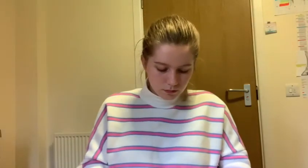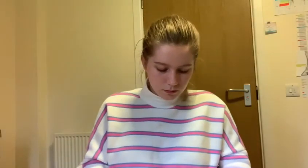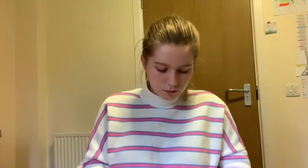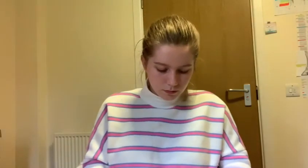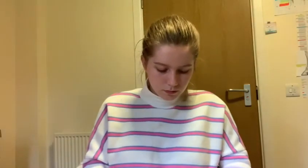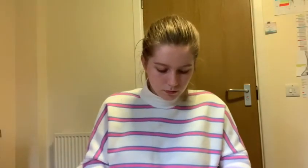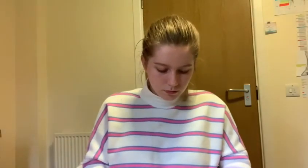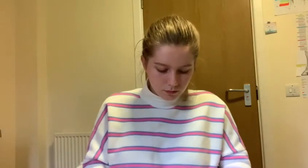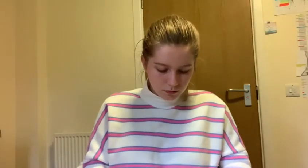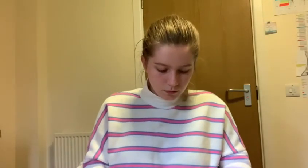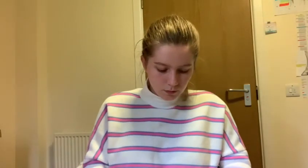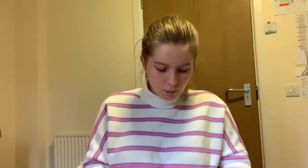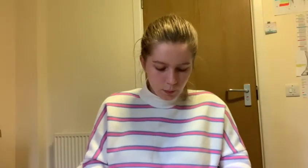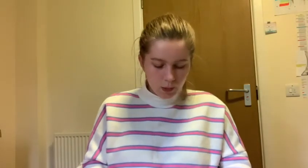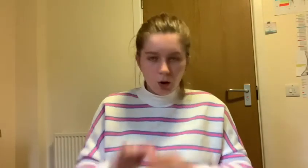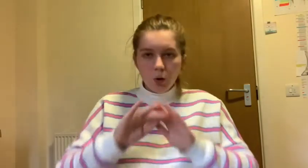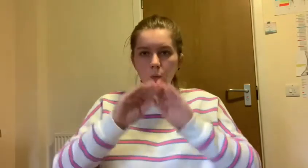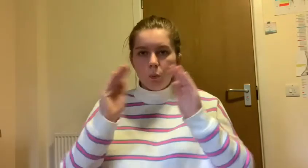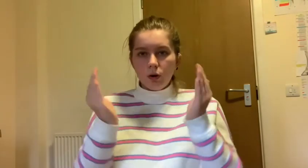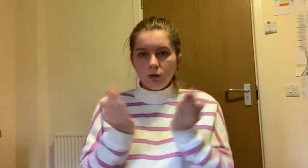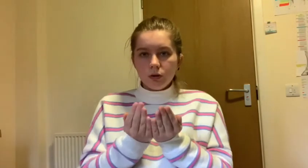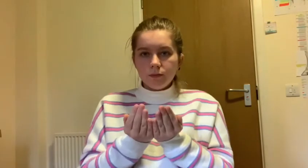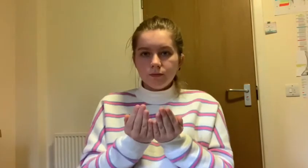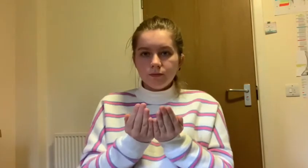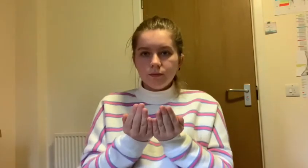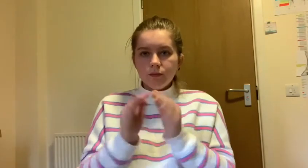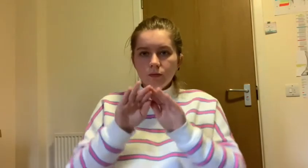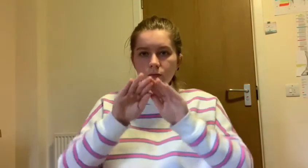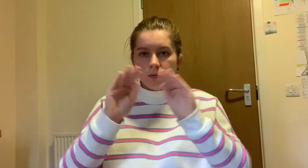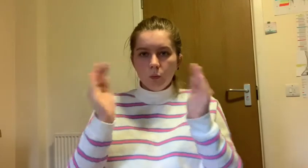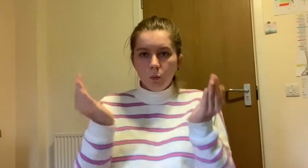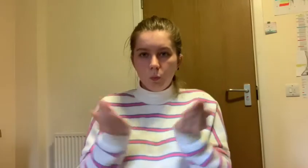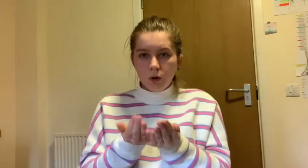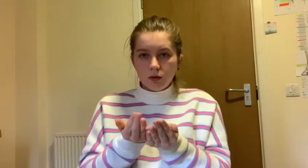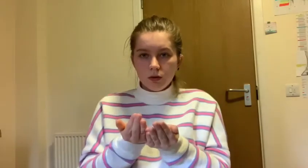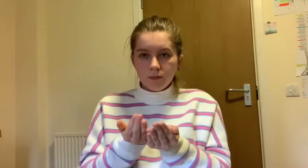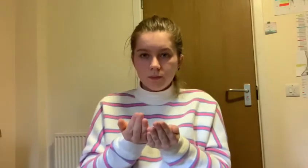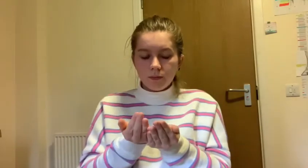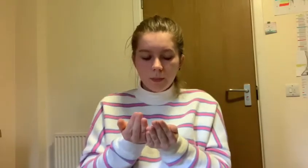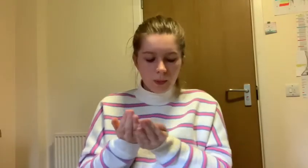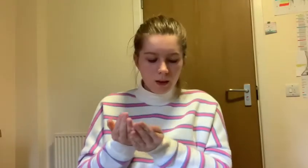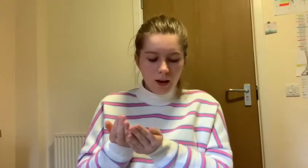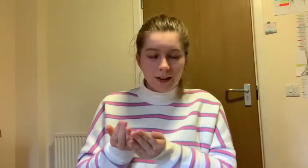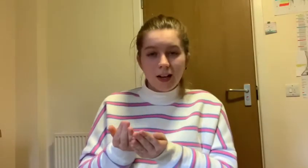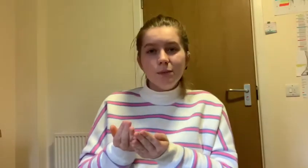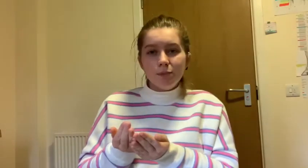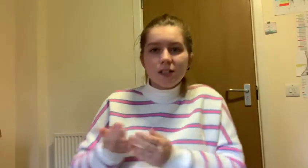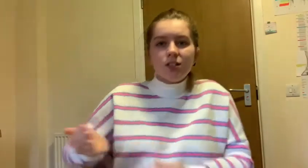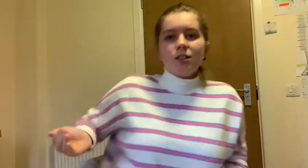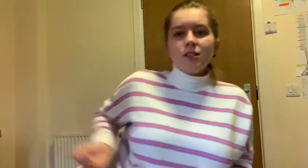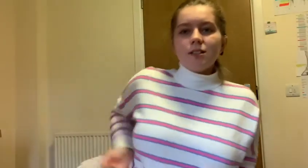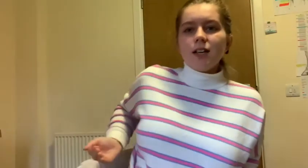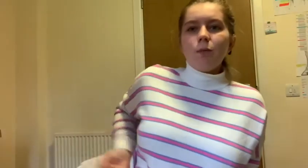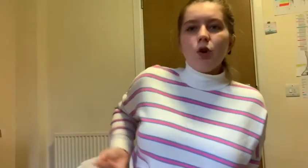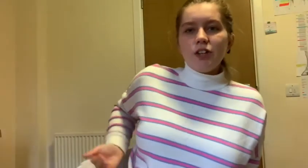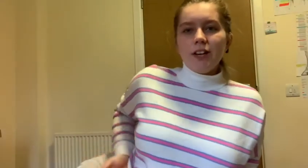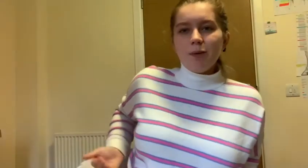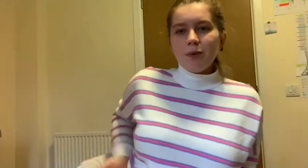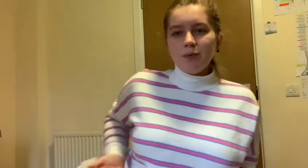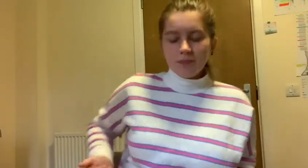*Music in the background* "World" x2 again "business" it's the same on your hip